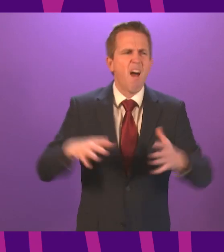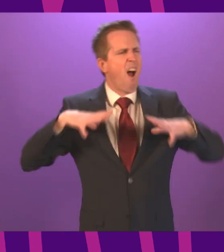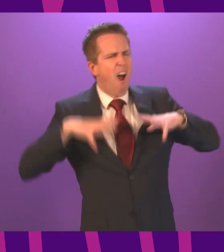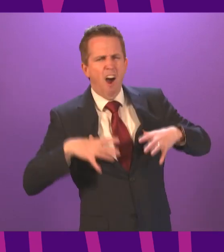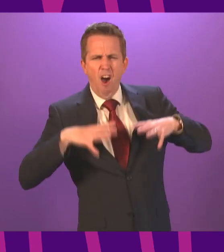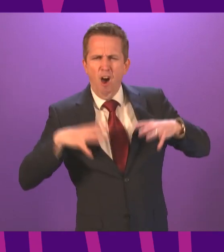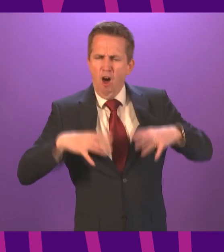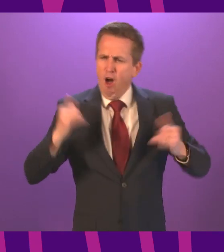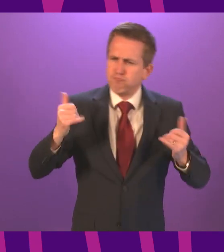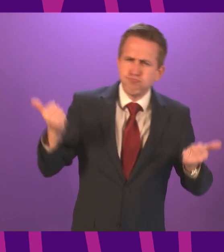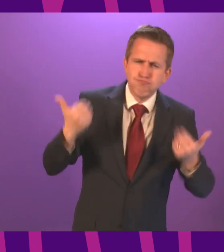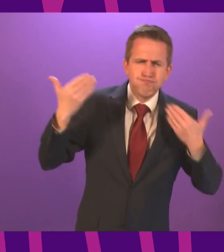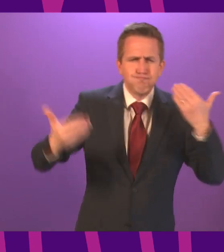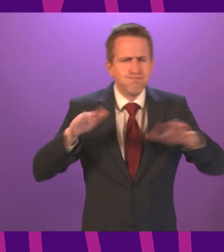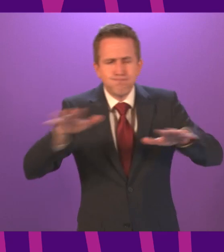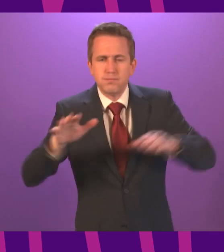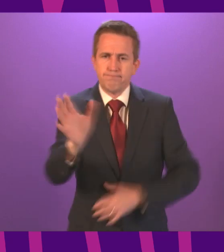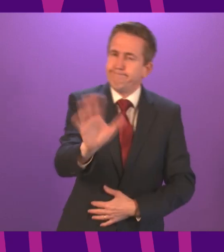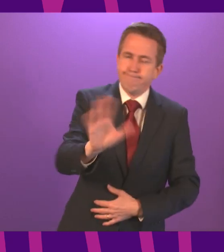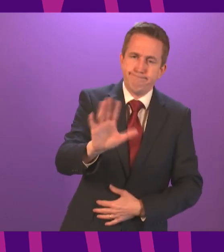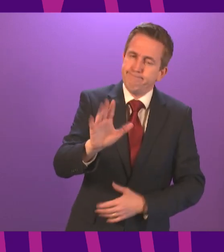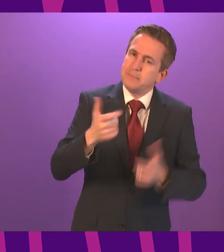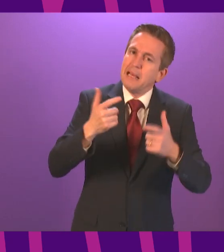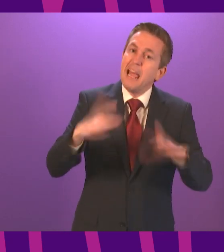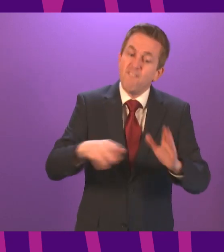there are fewer restrictions, there are more opportunities for the virus to spread, so